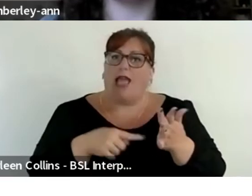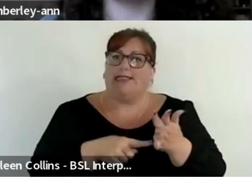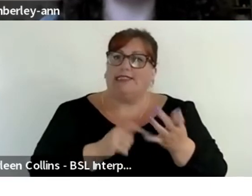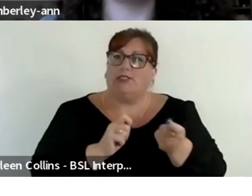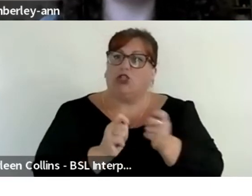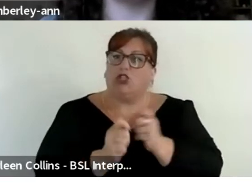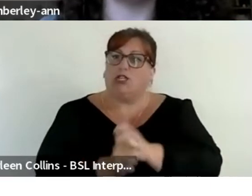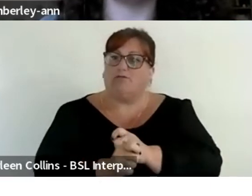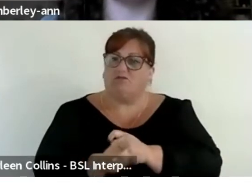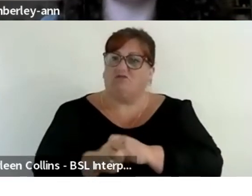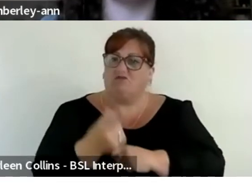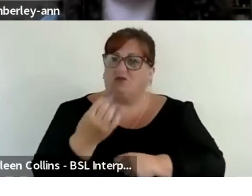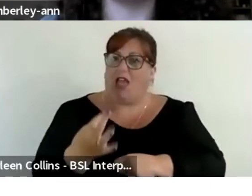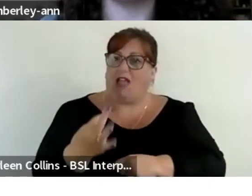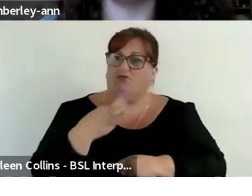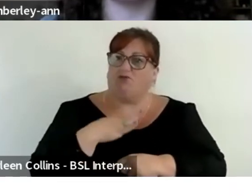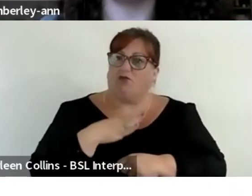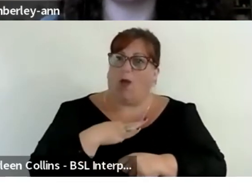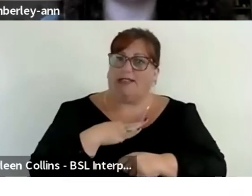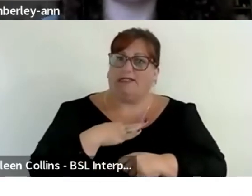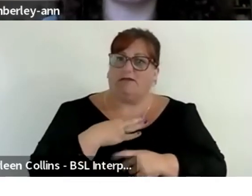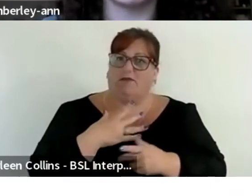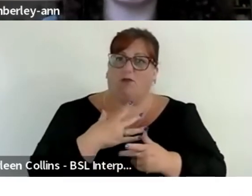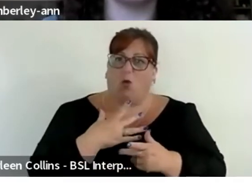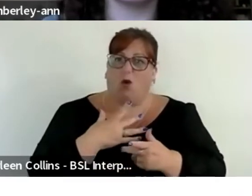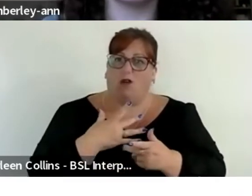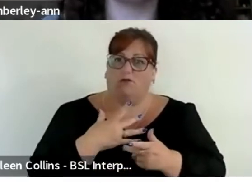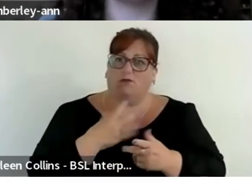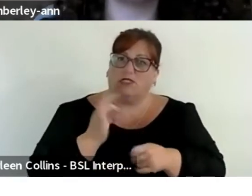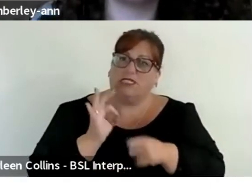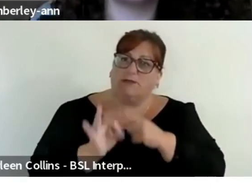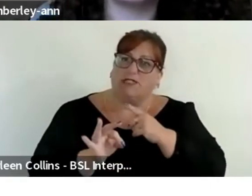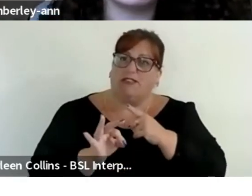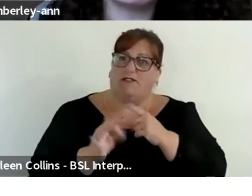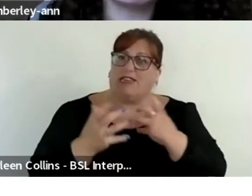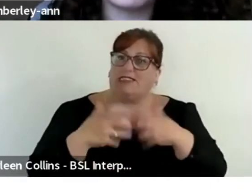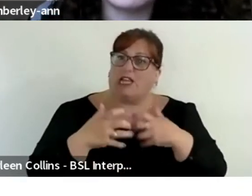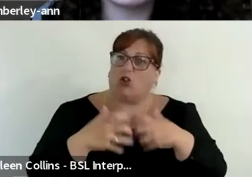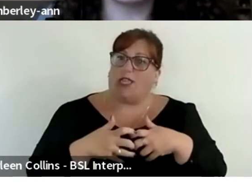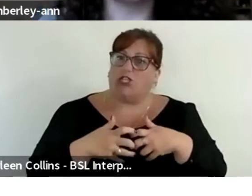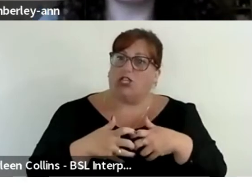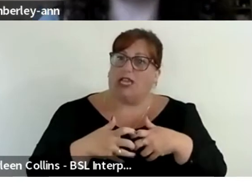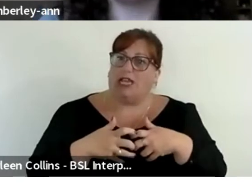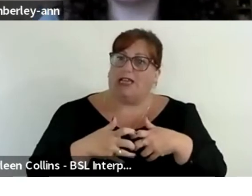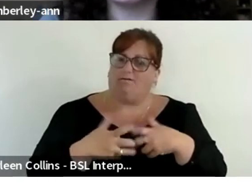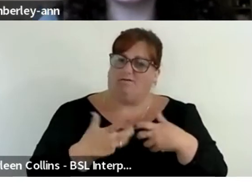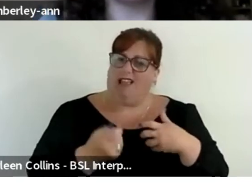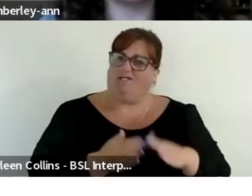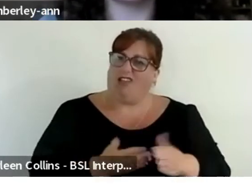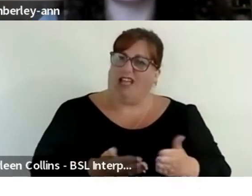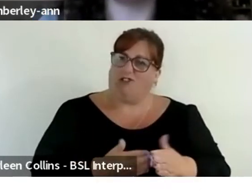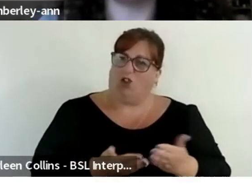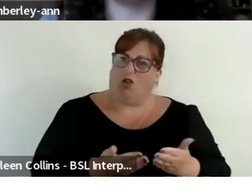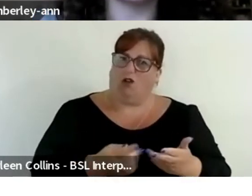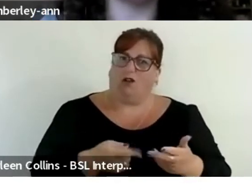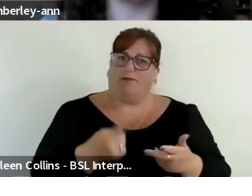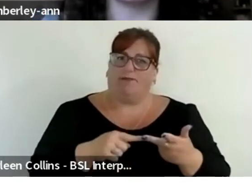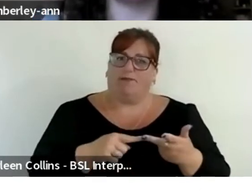technology via an internal catalogue we have. We create accessibility guidance for all colleagues to use to make